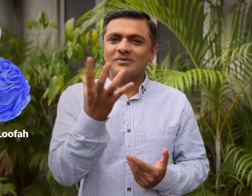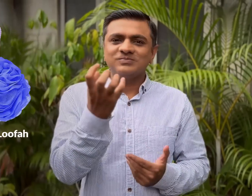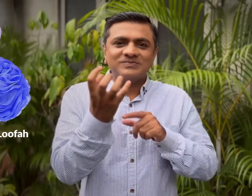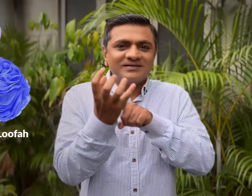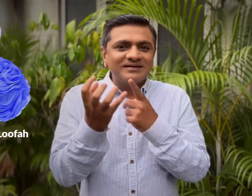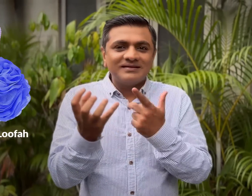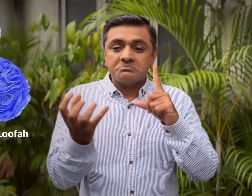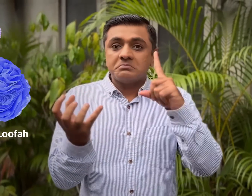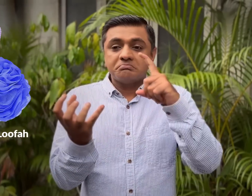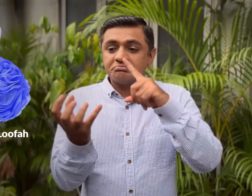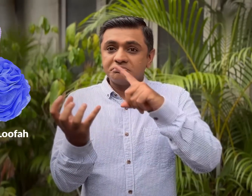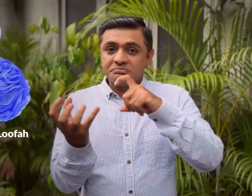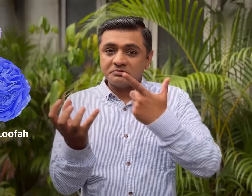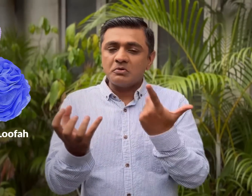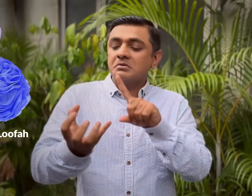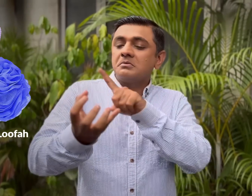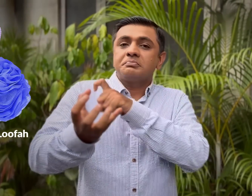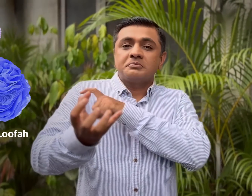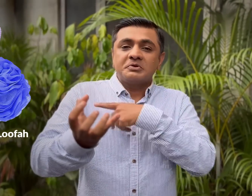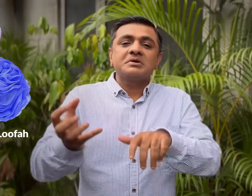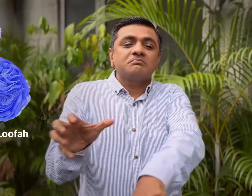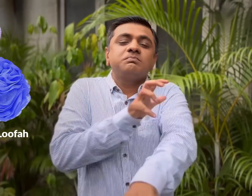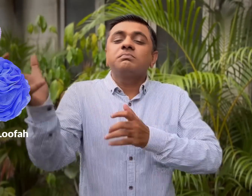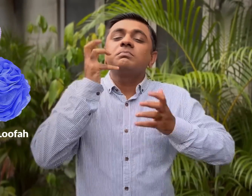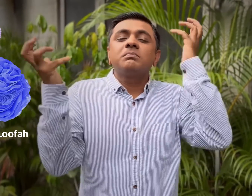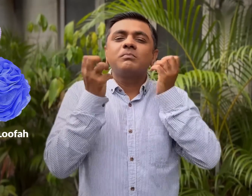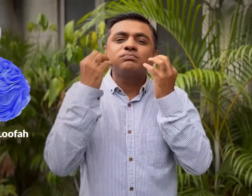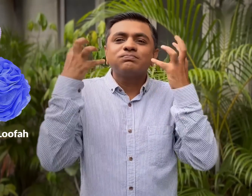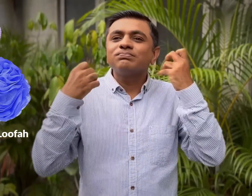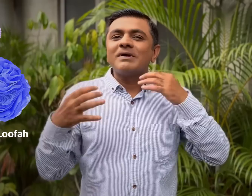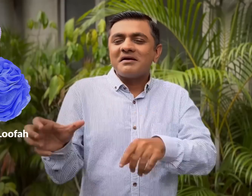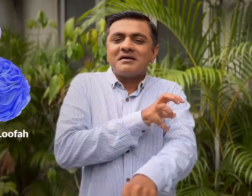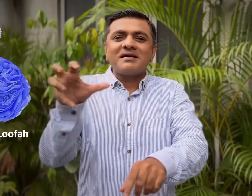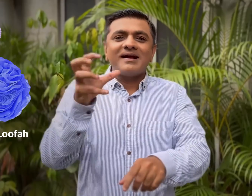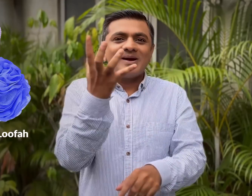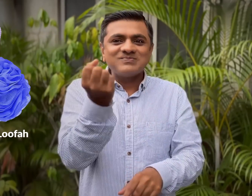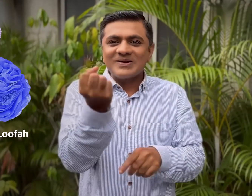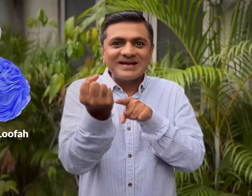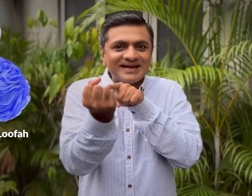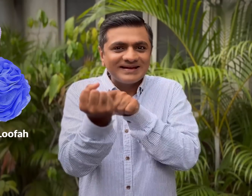apply body wash and scrub it with a loofah, which then gives foam.